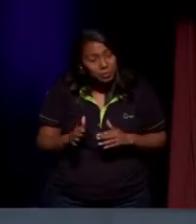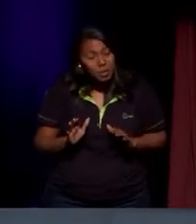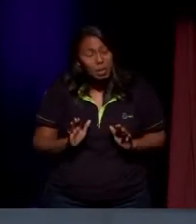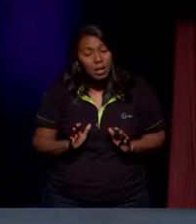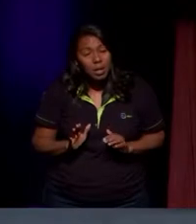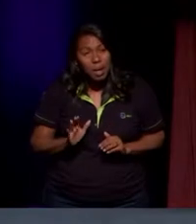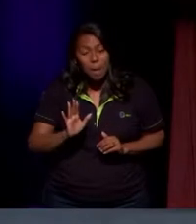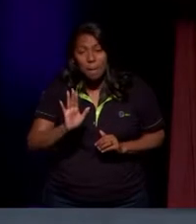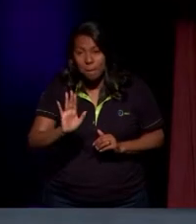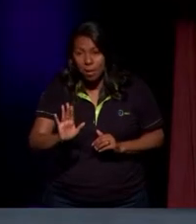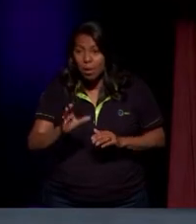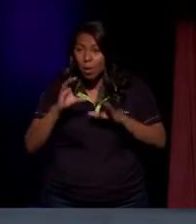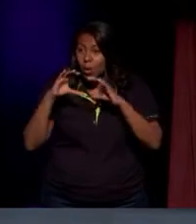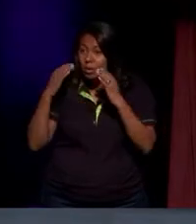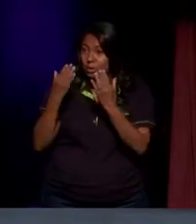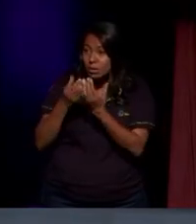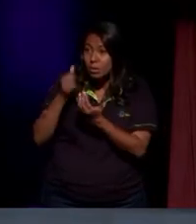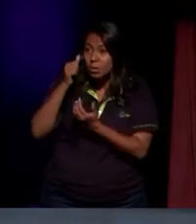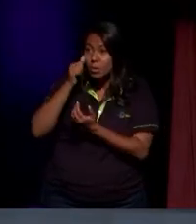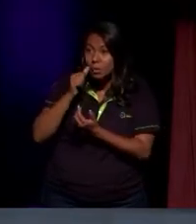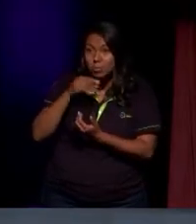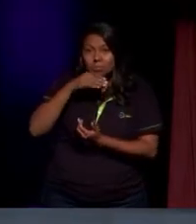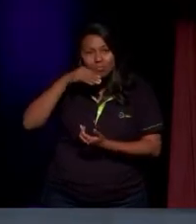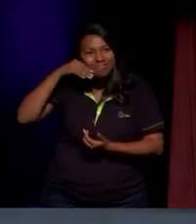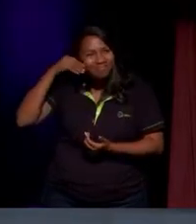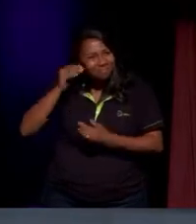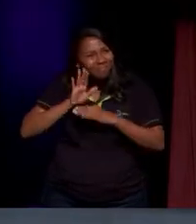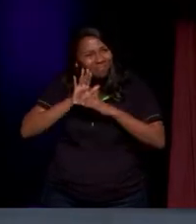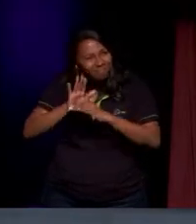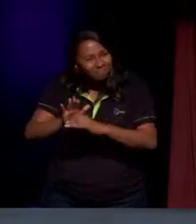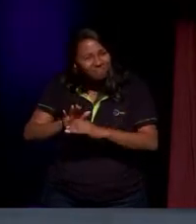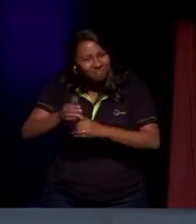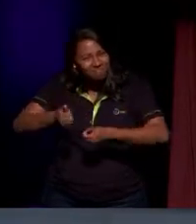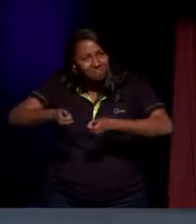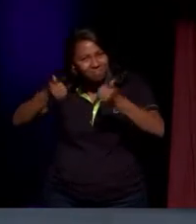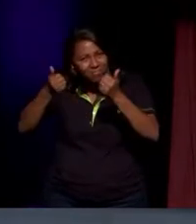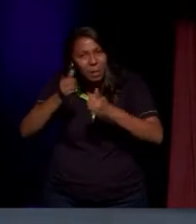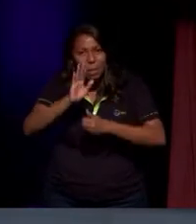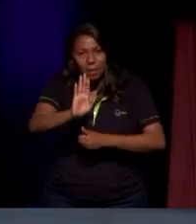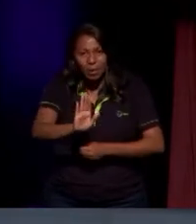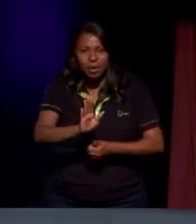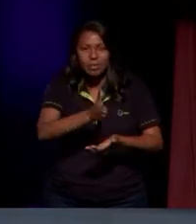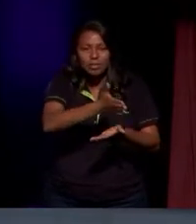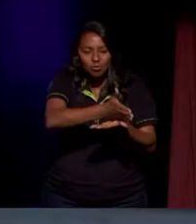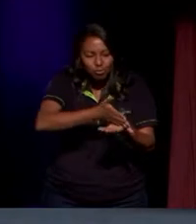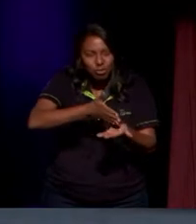of the Mozambican Women's Organization facilitated. But the divisions are there,